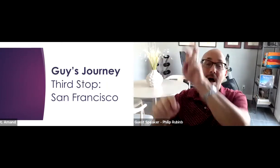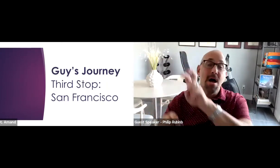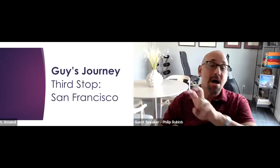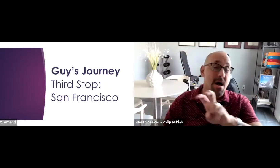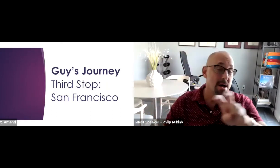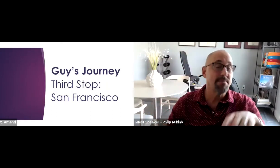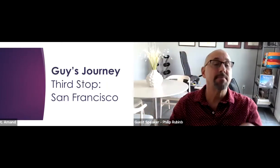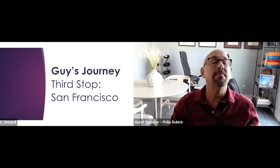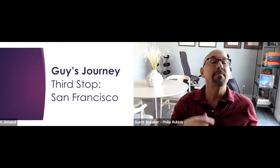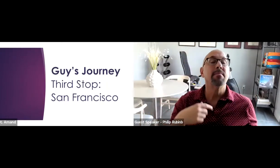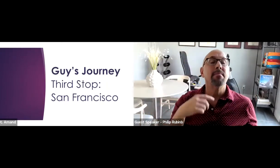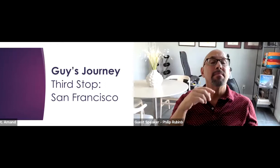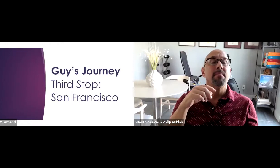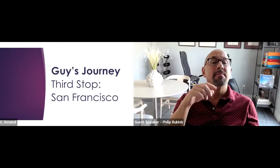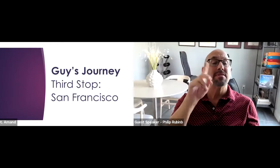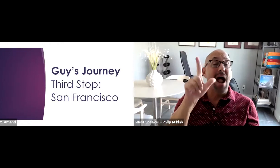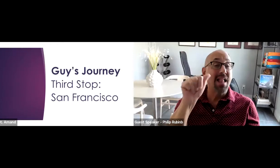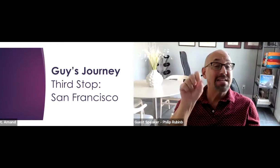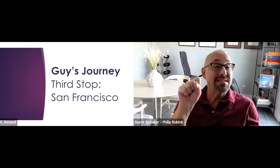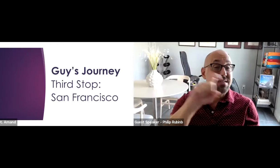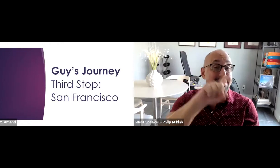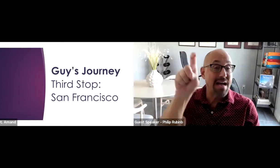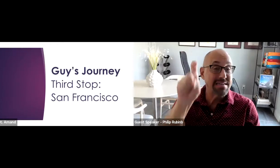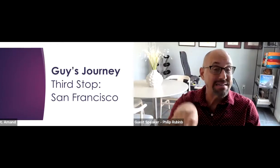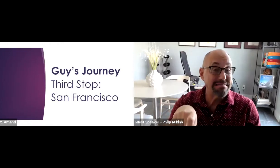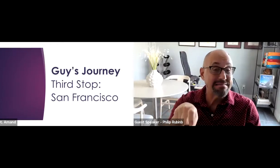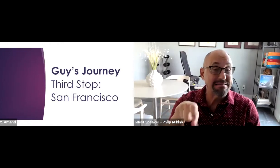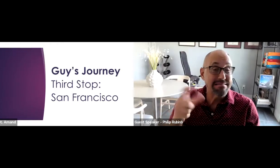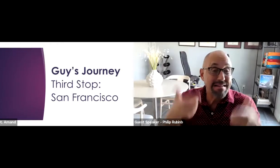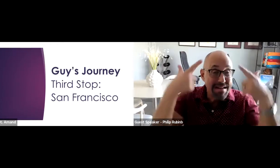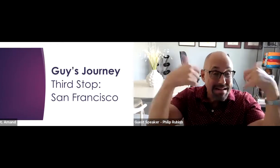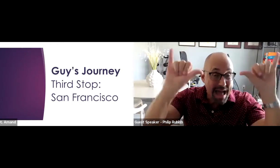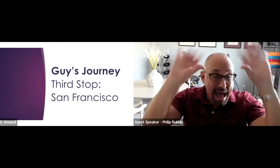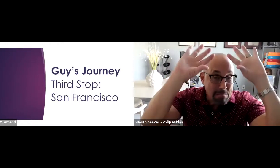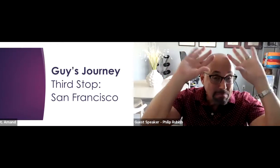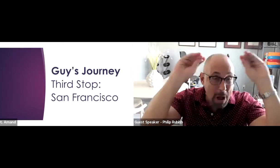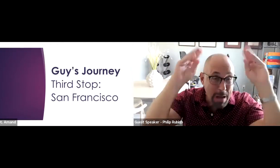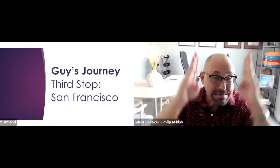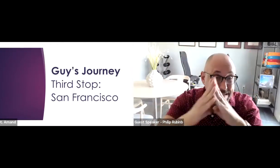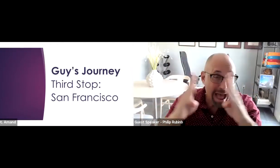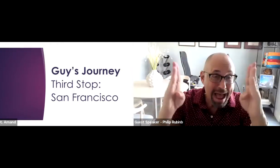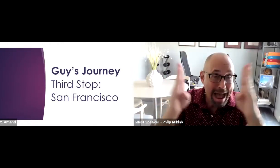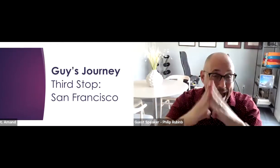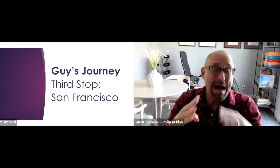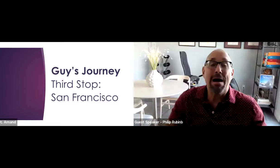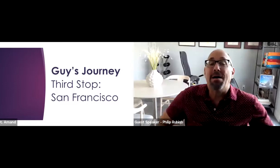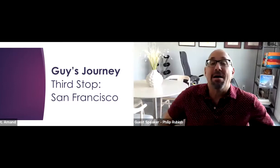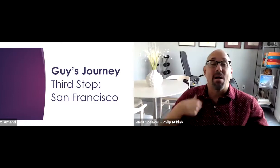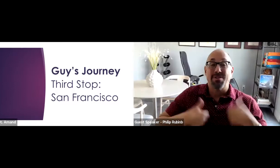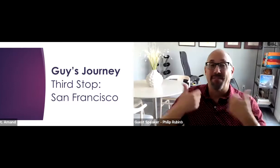and his journey continued on. Where was his next stop after DC?